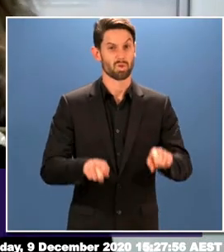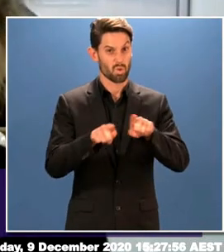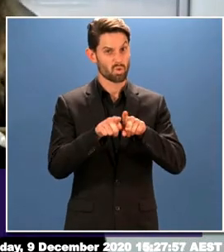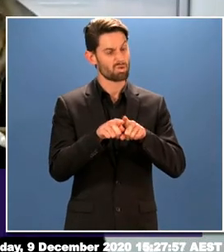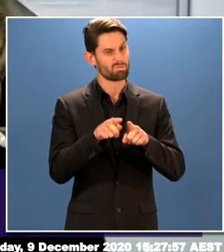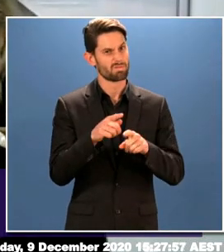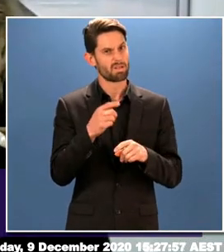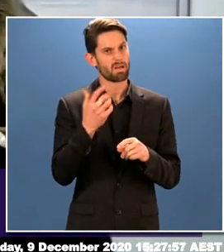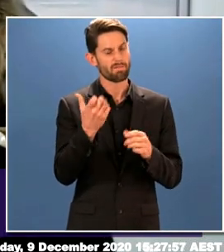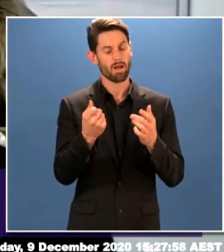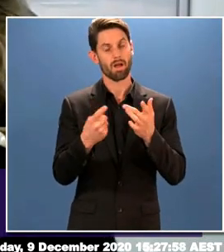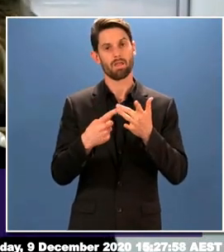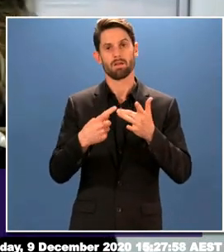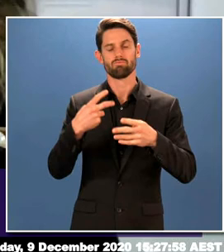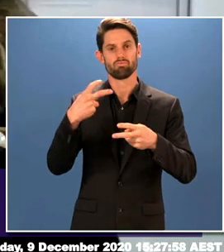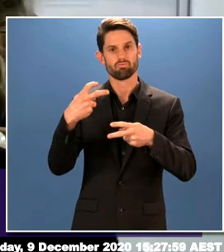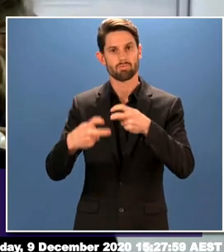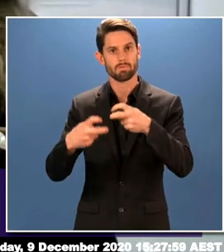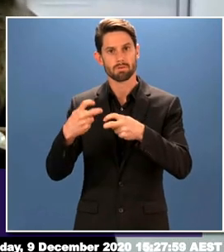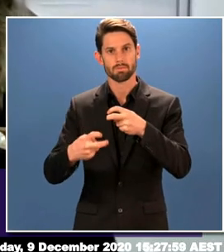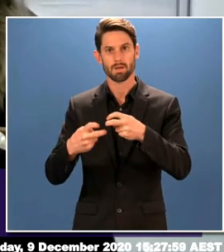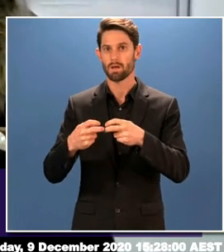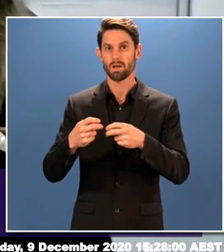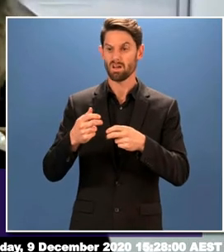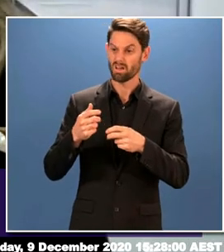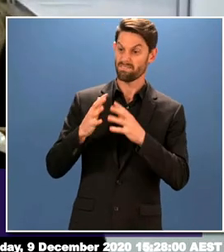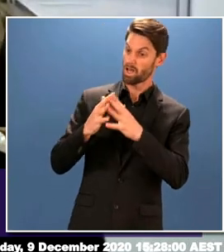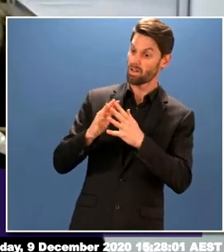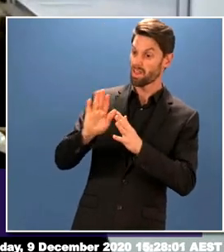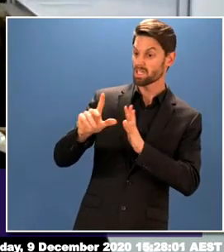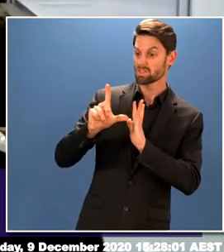as well and the ongoing volunteerism that it doesn't lead to work.